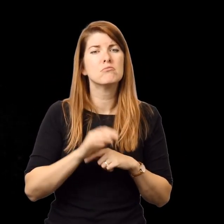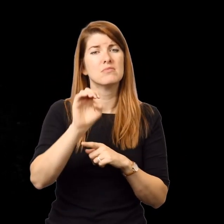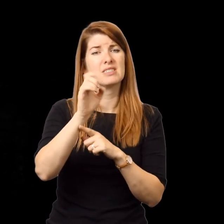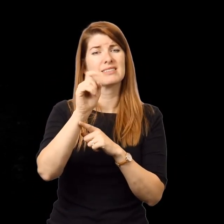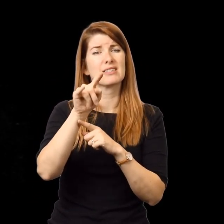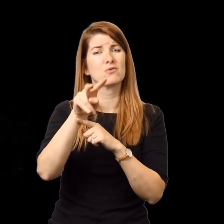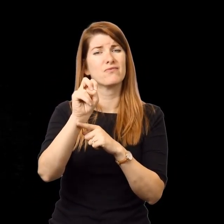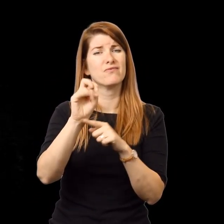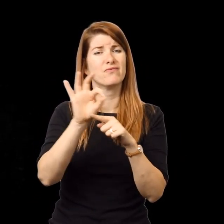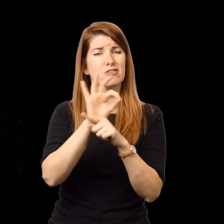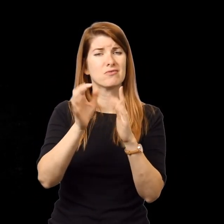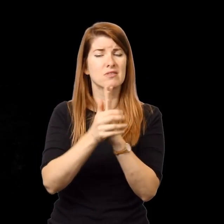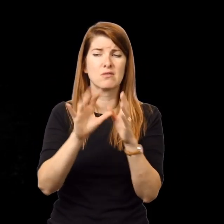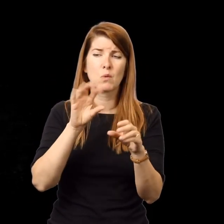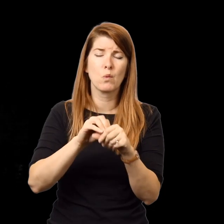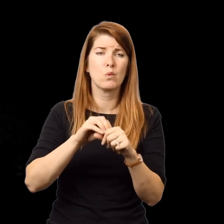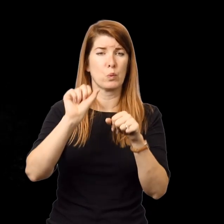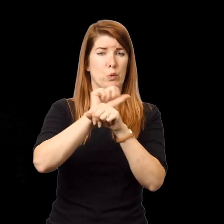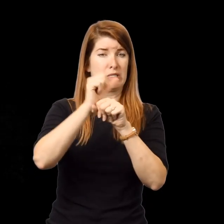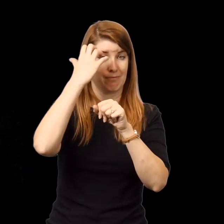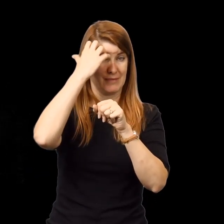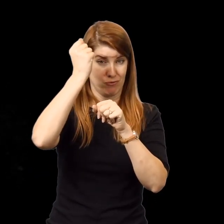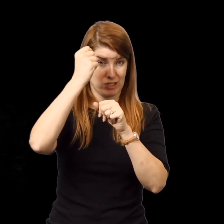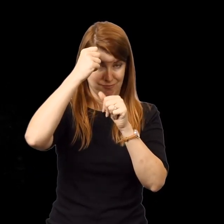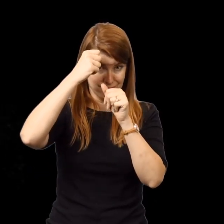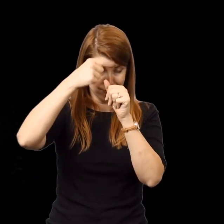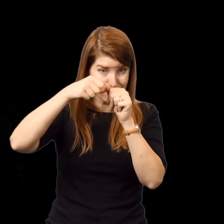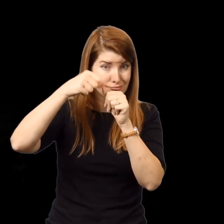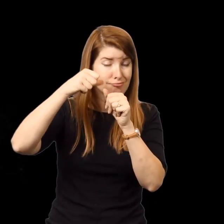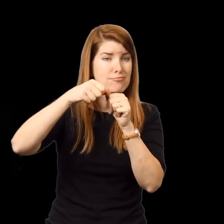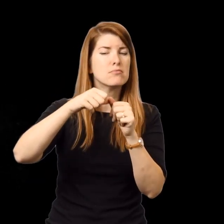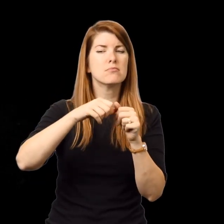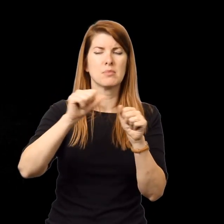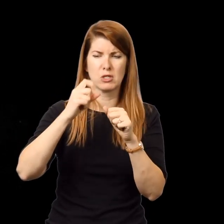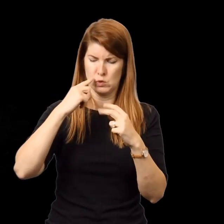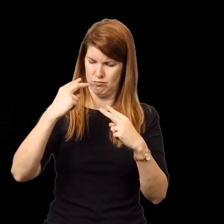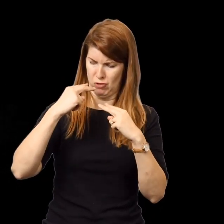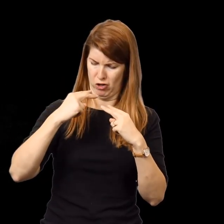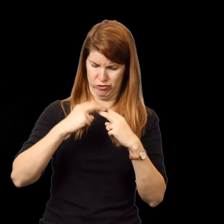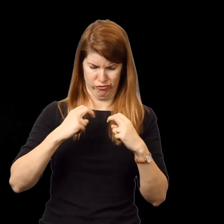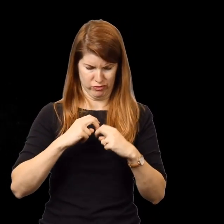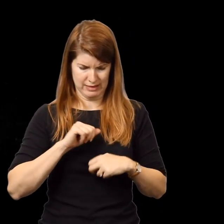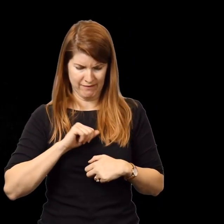And the executive function skills include working memory, the ability to monitor yourself,